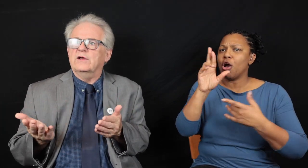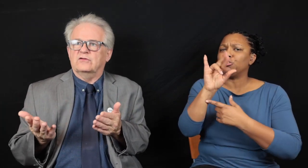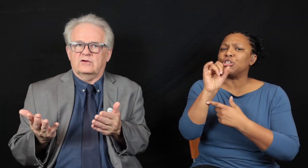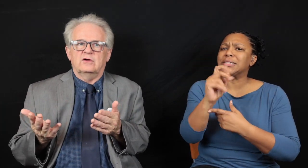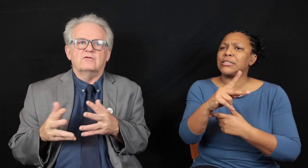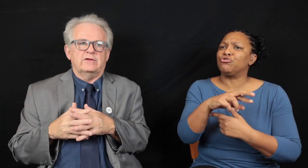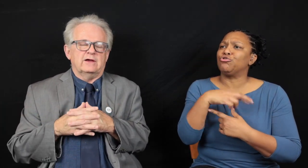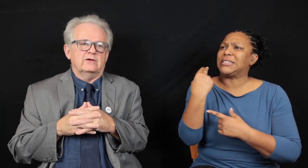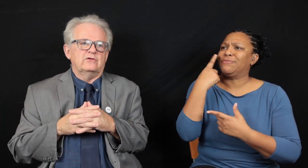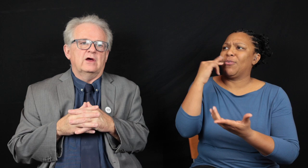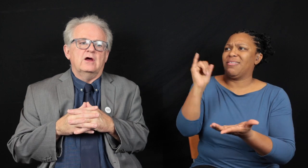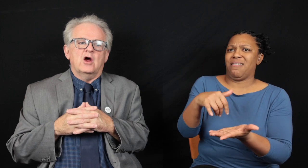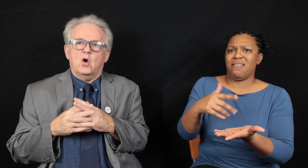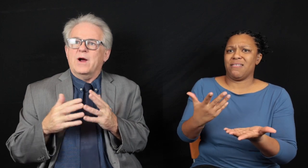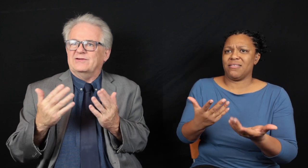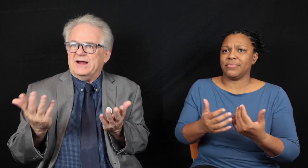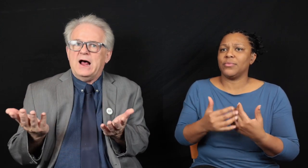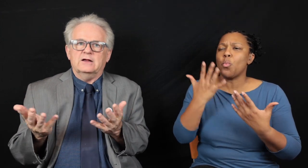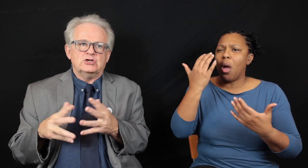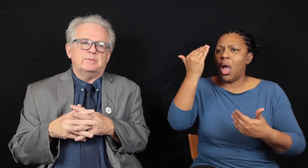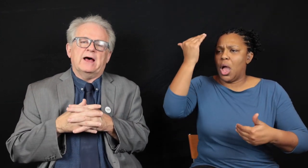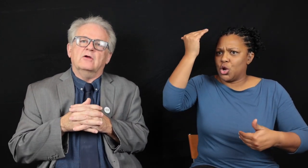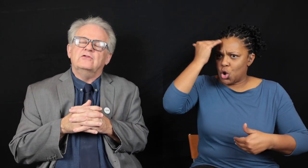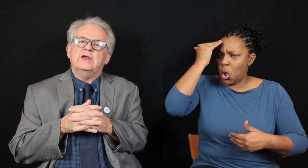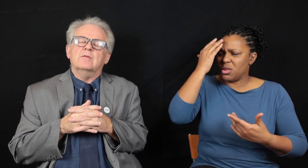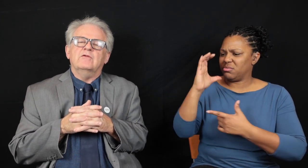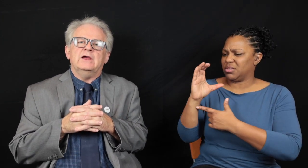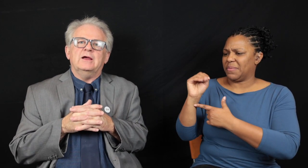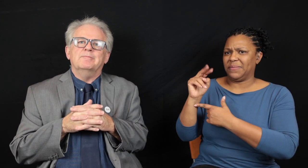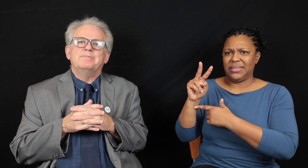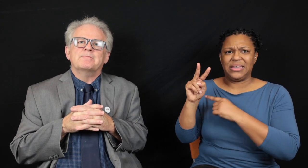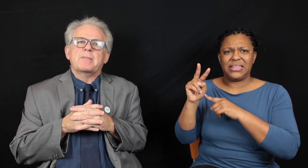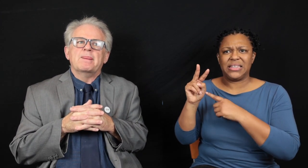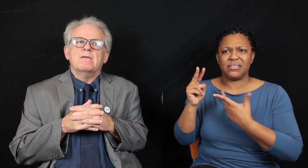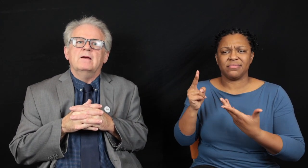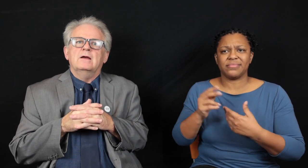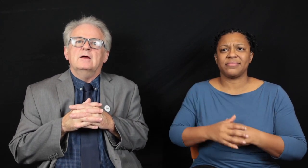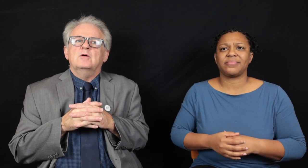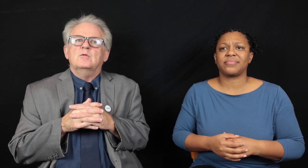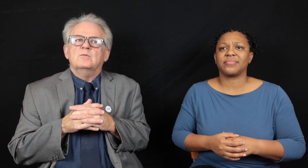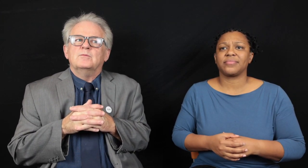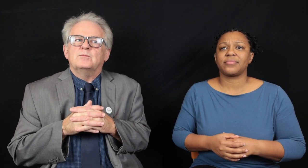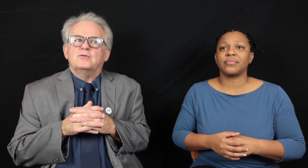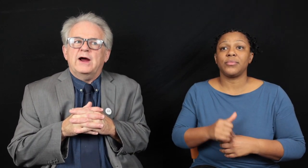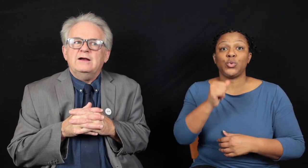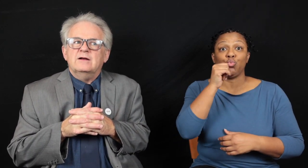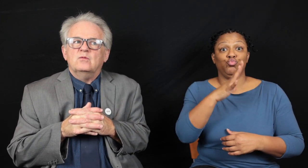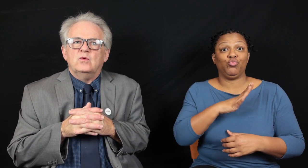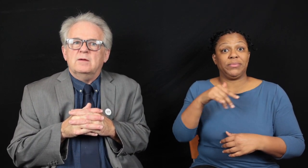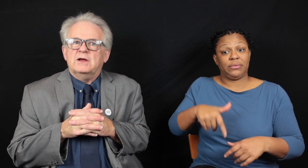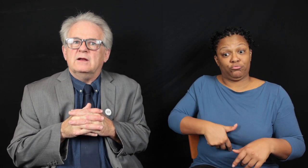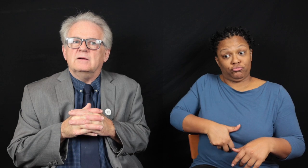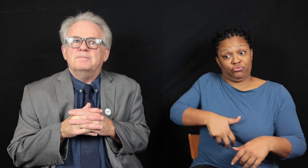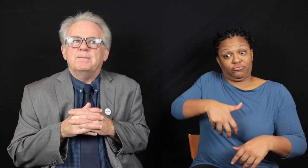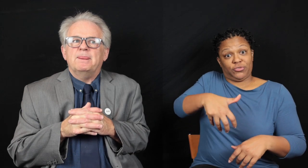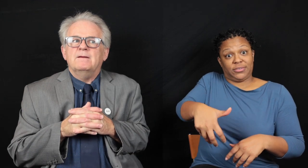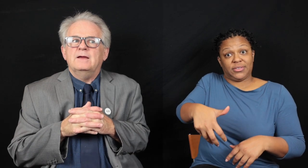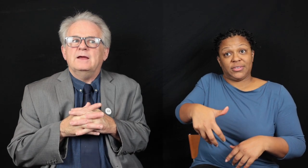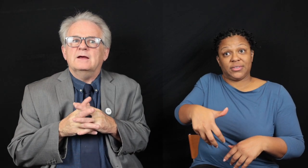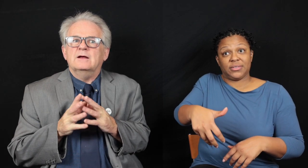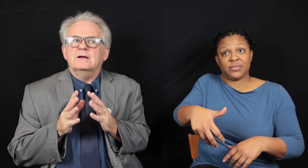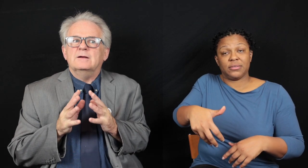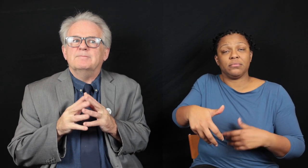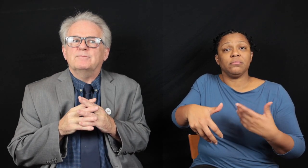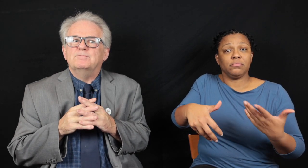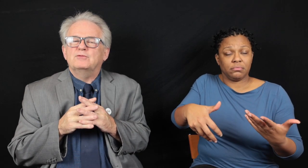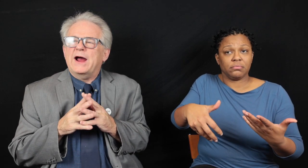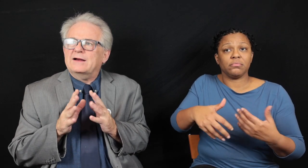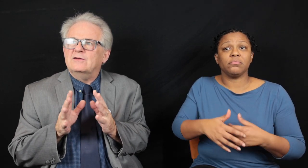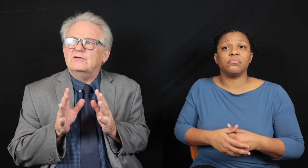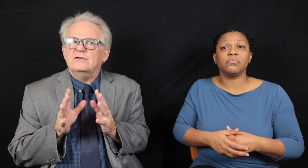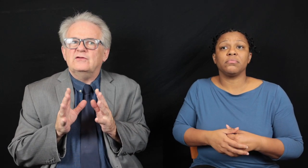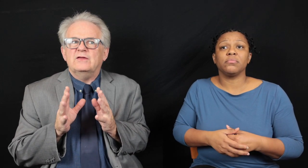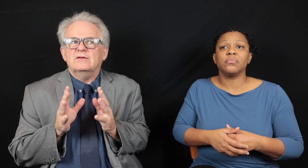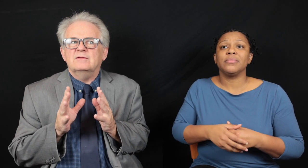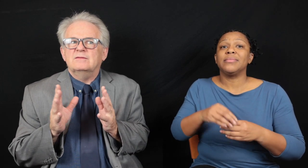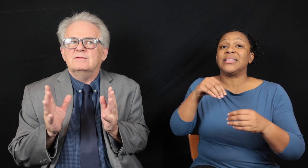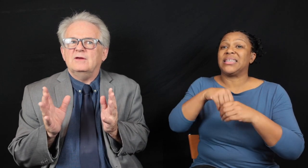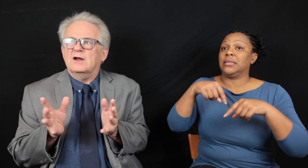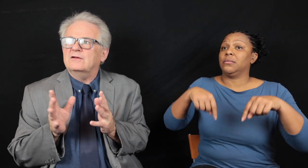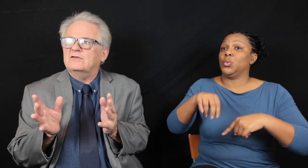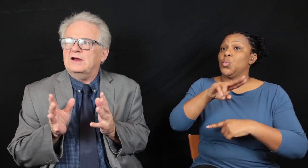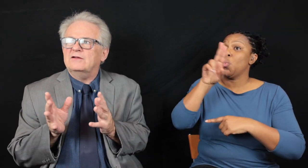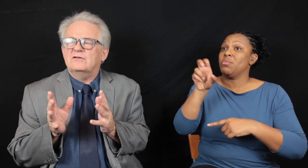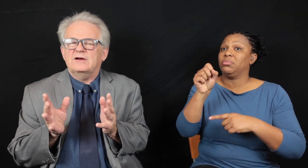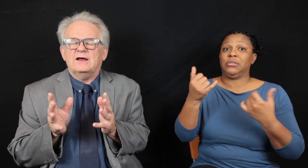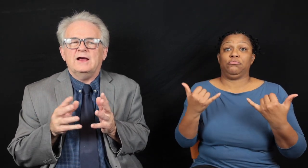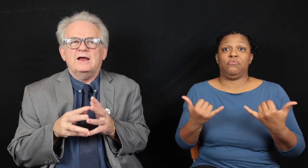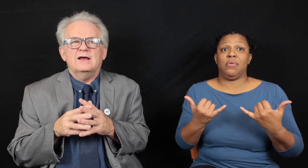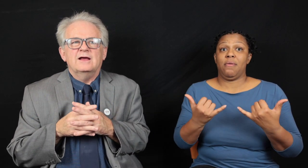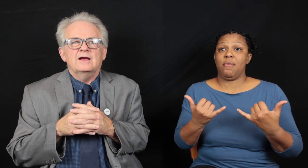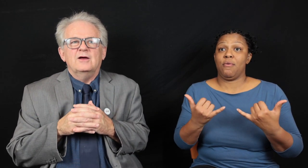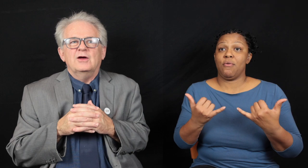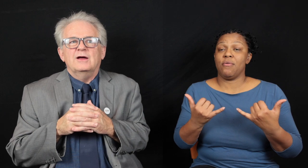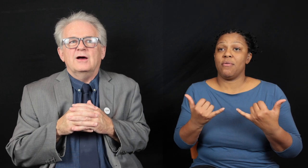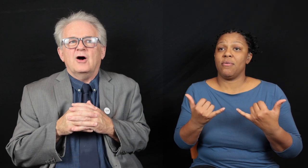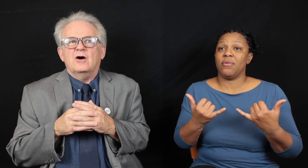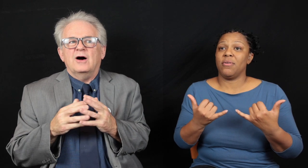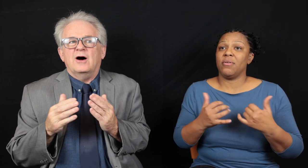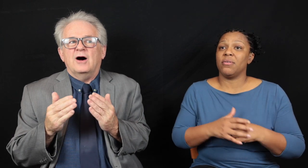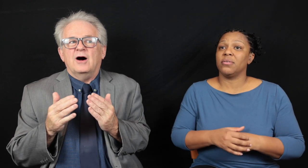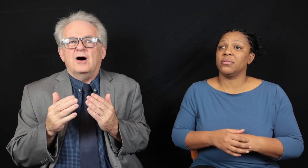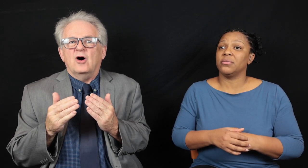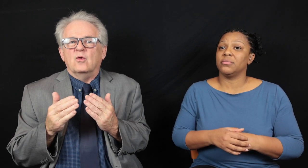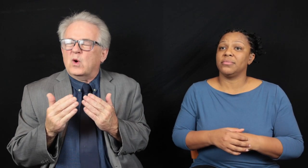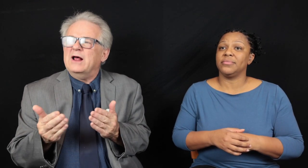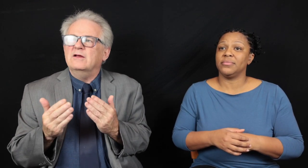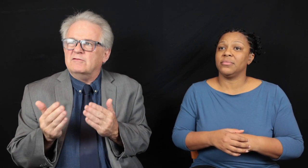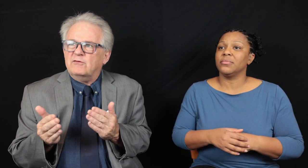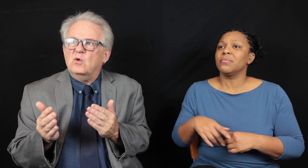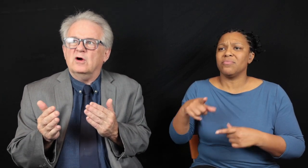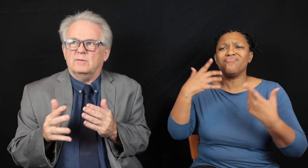who wants knowledge about CMV. Pregnant women in the US today are well-informed